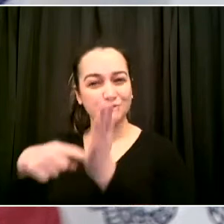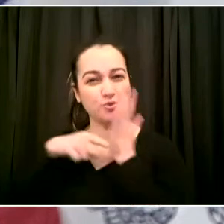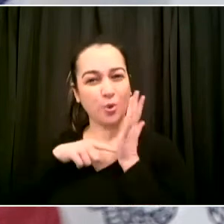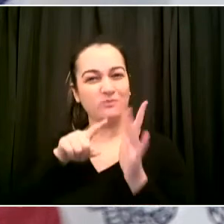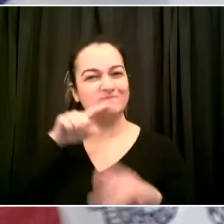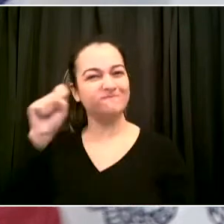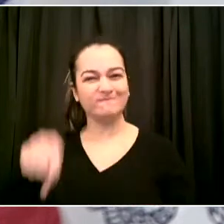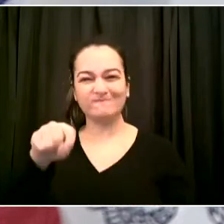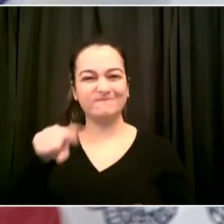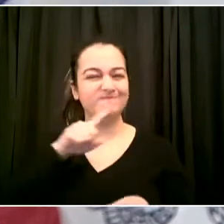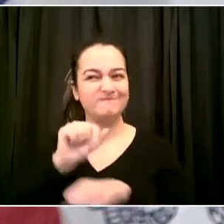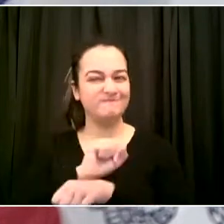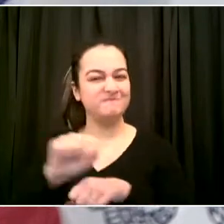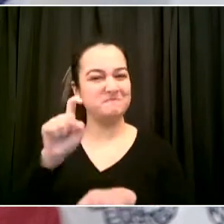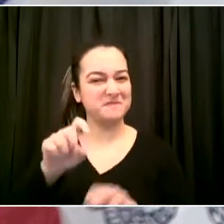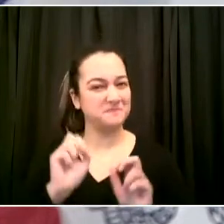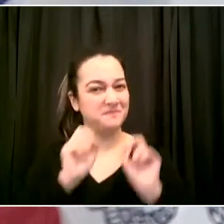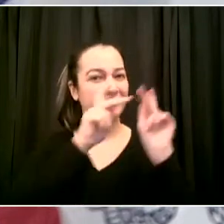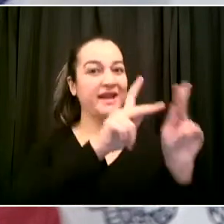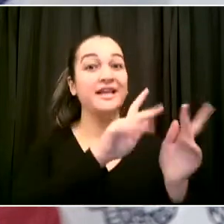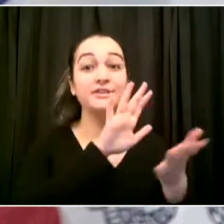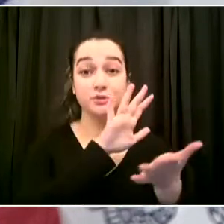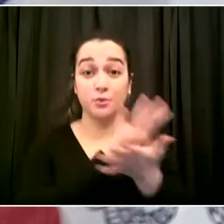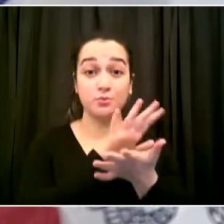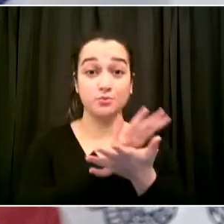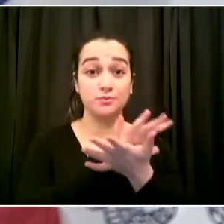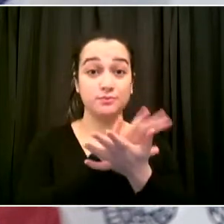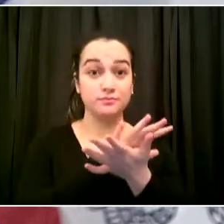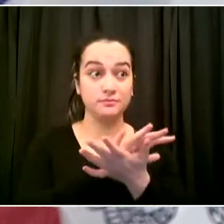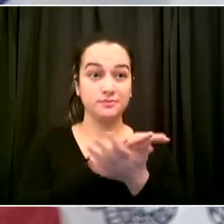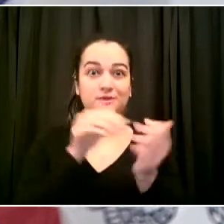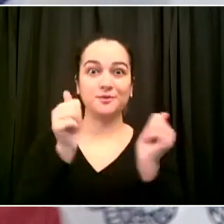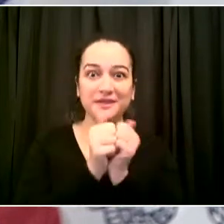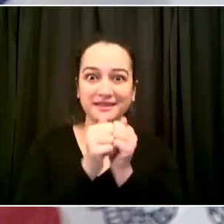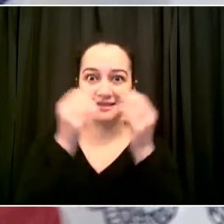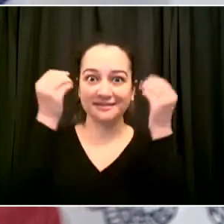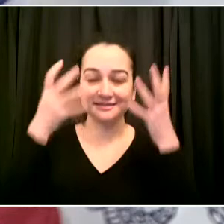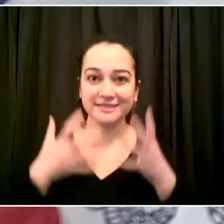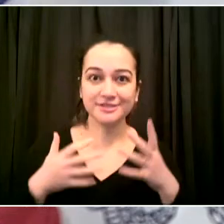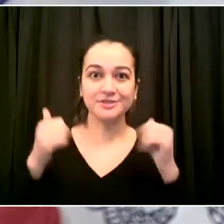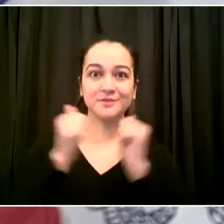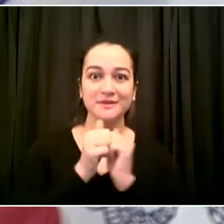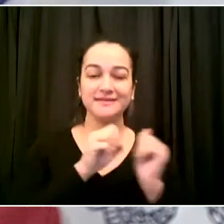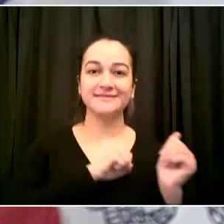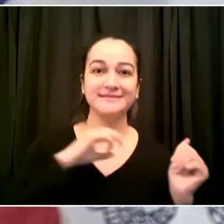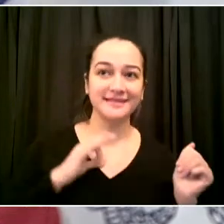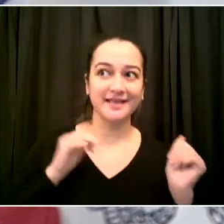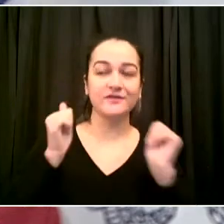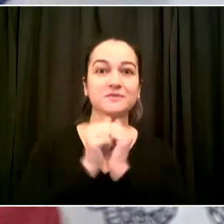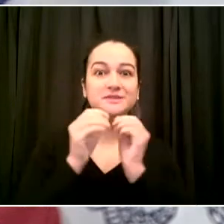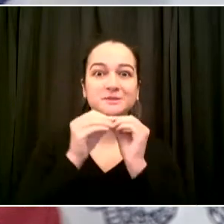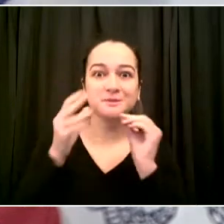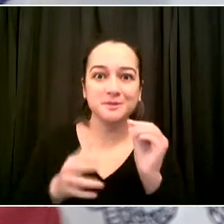THEY NEEDED. WHAT THEY NEEDED WAS TO BE WITH THEIR FRIENDS AND BE WITH THEIR TEACHERS